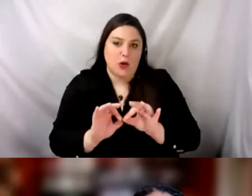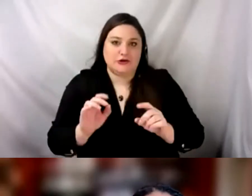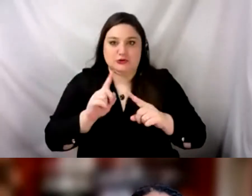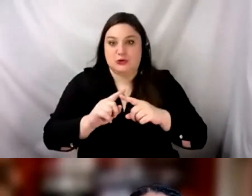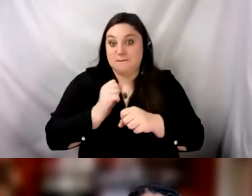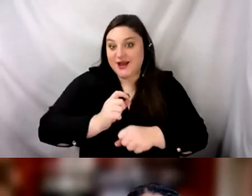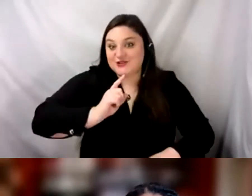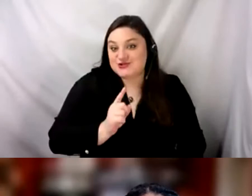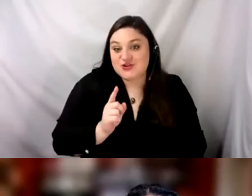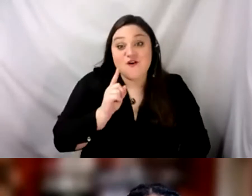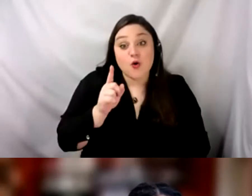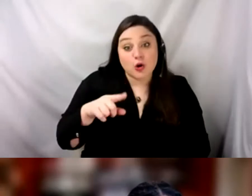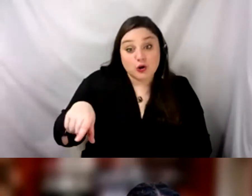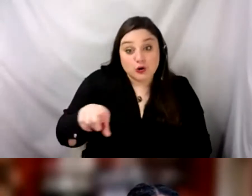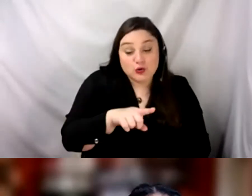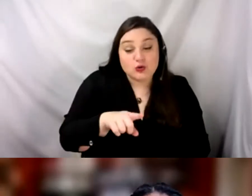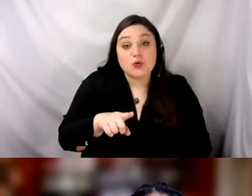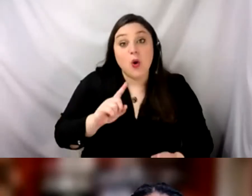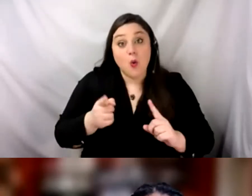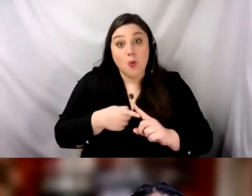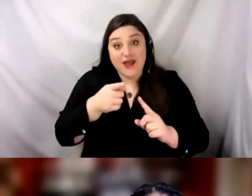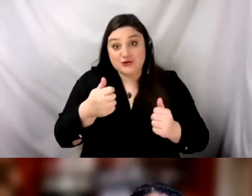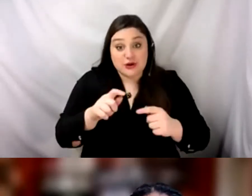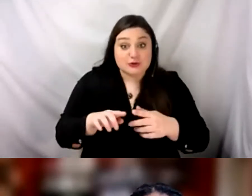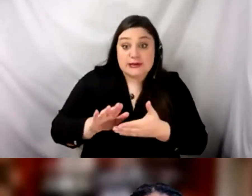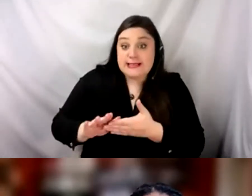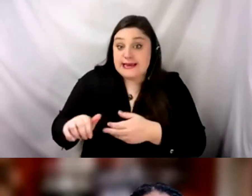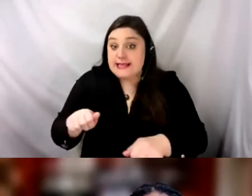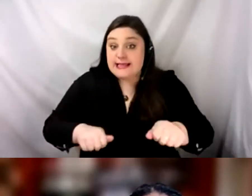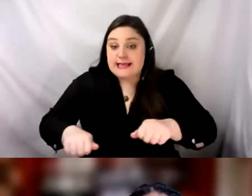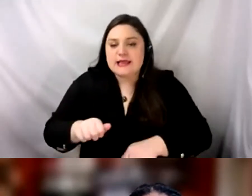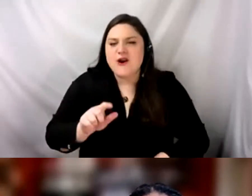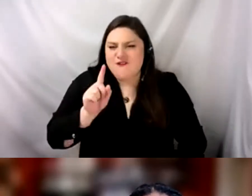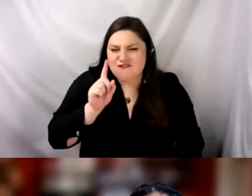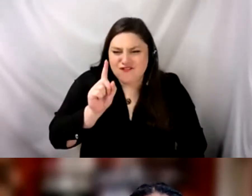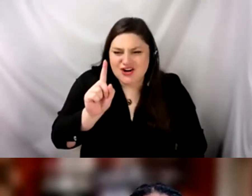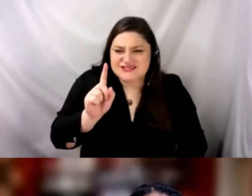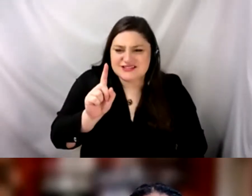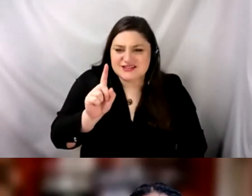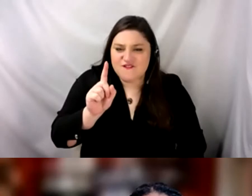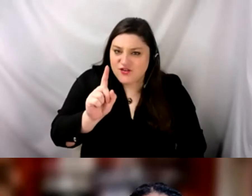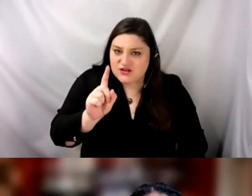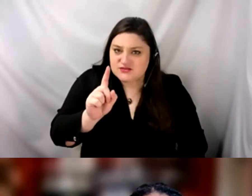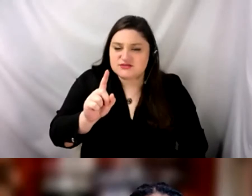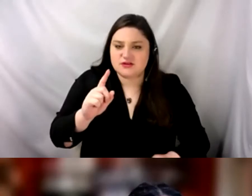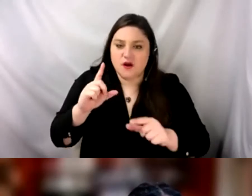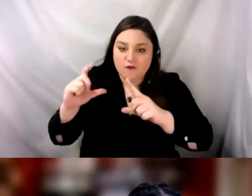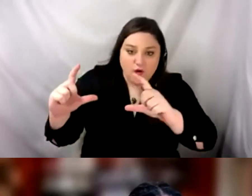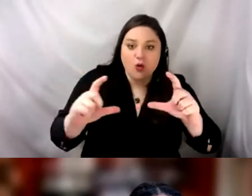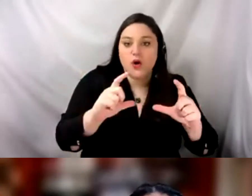clean up that you don't forget to document. I brought that up because Lucy because